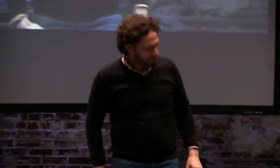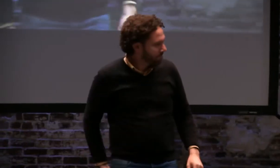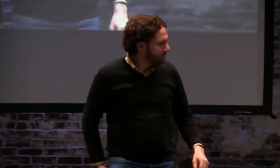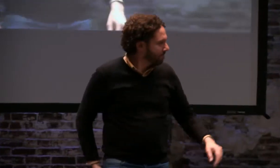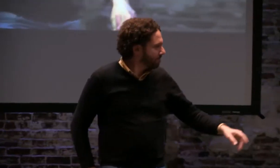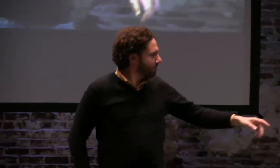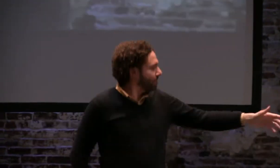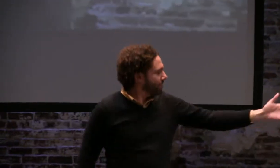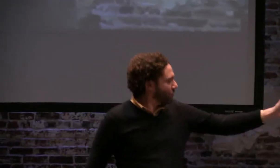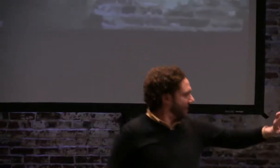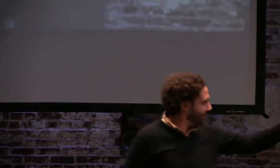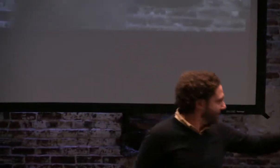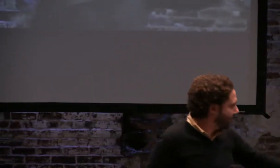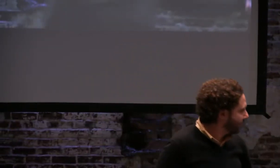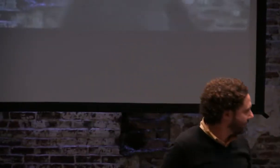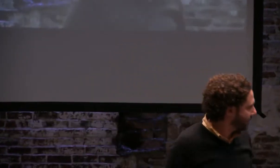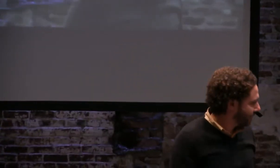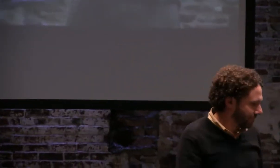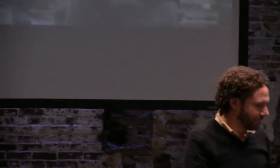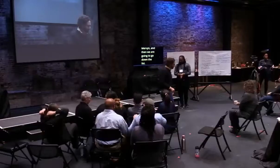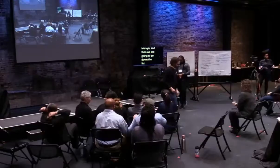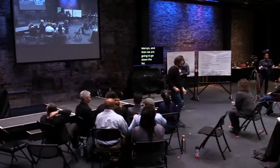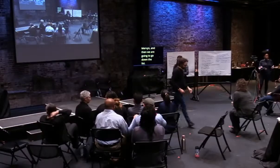Oh, I though she said Merv. He did say it.